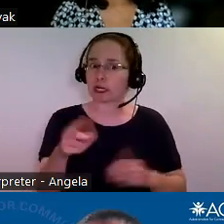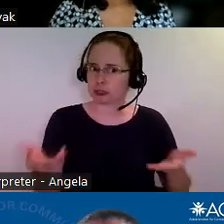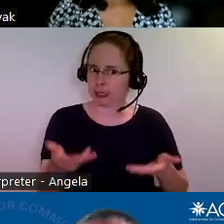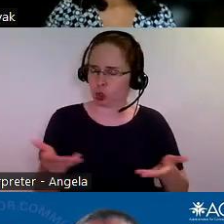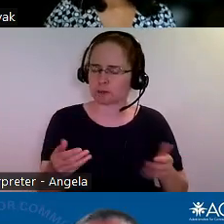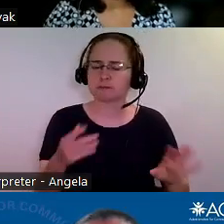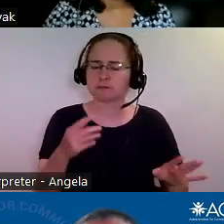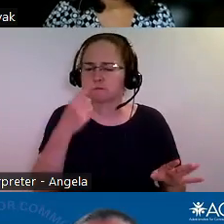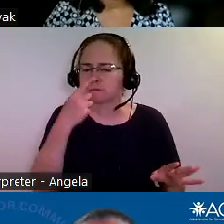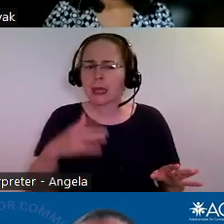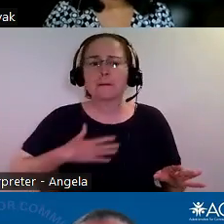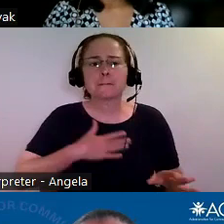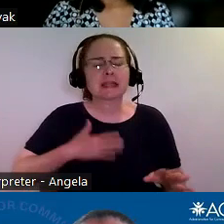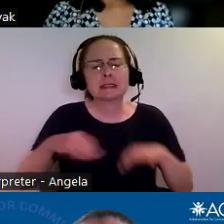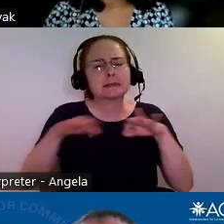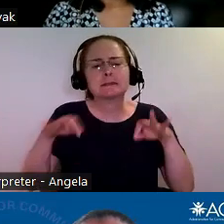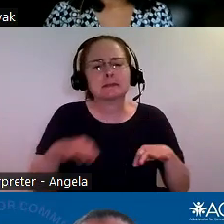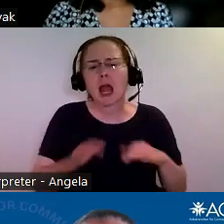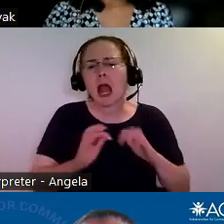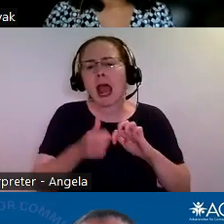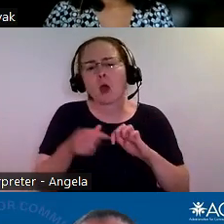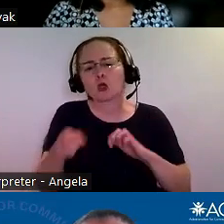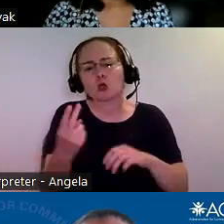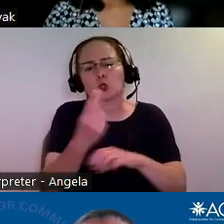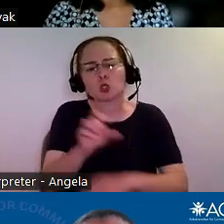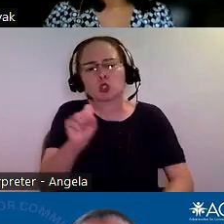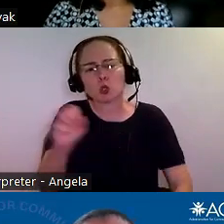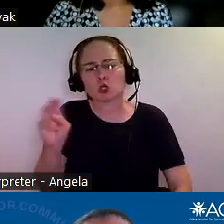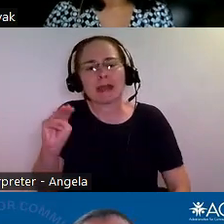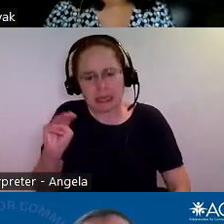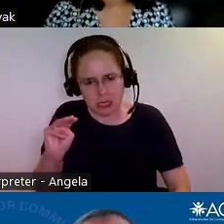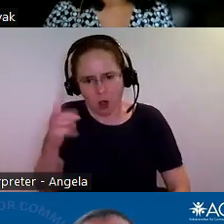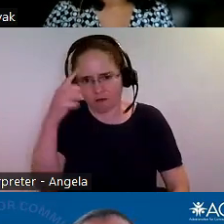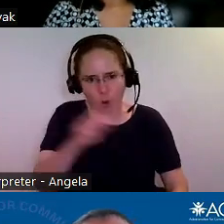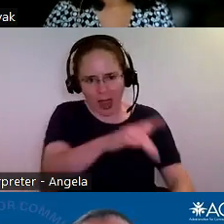"Could you please tell us a little bit about how you use social media to perform outreach?"